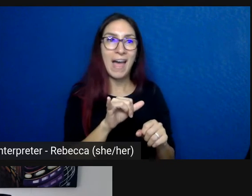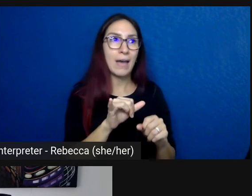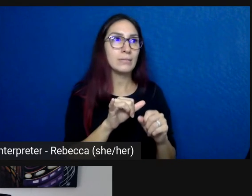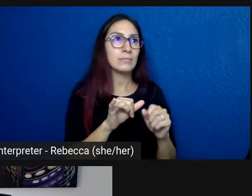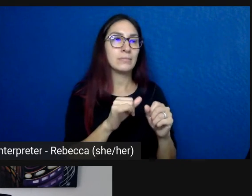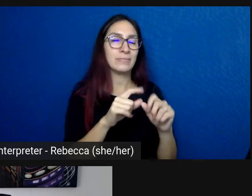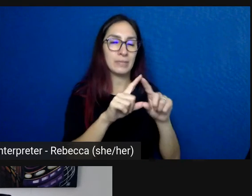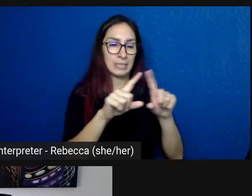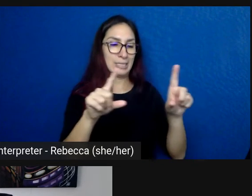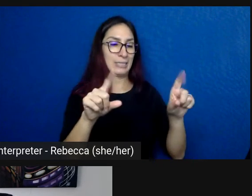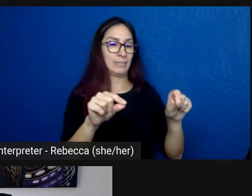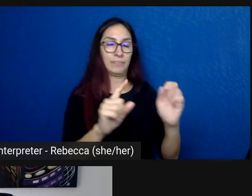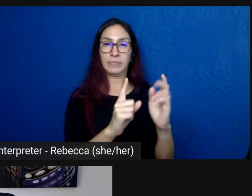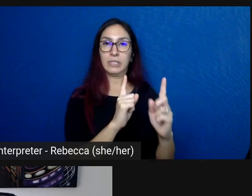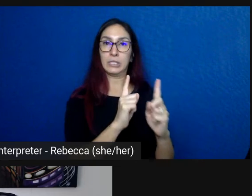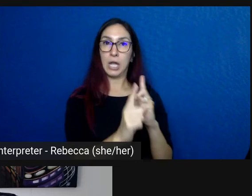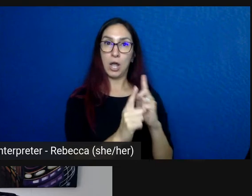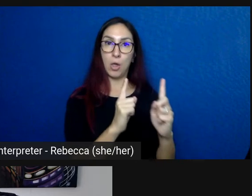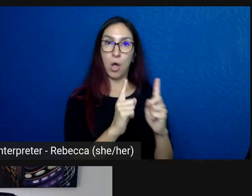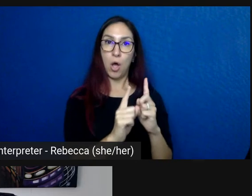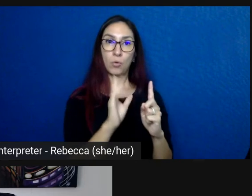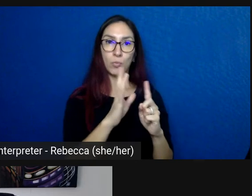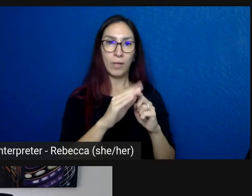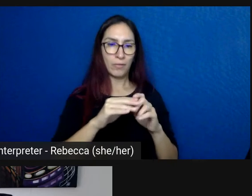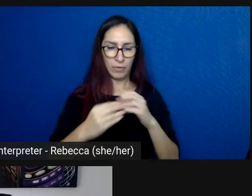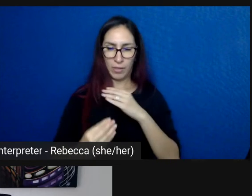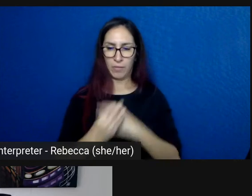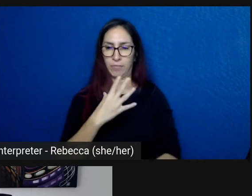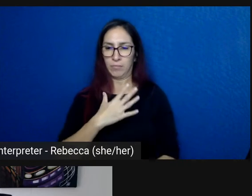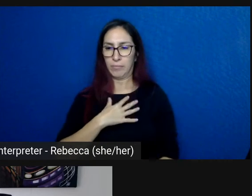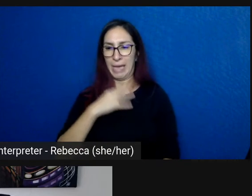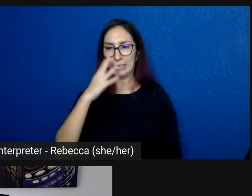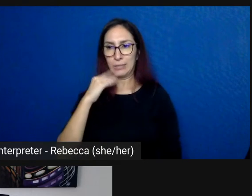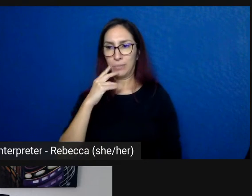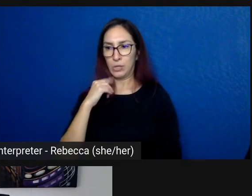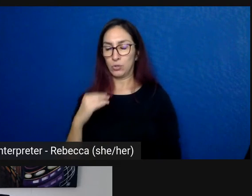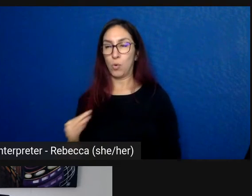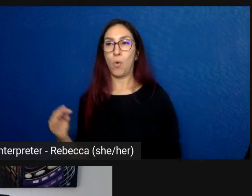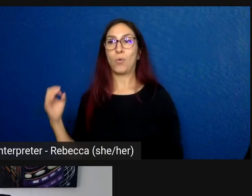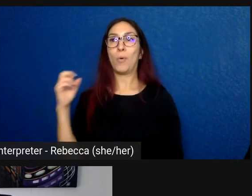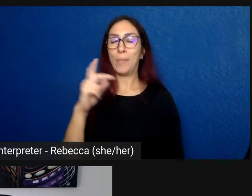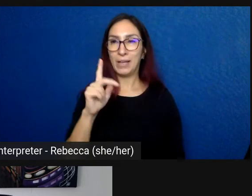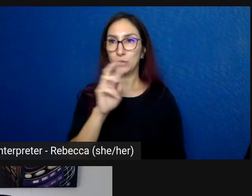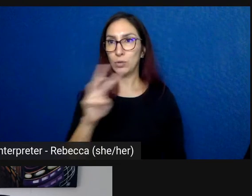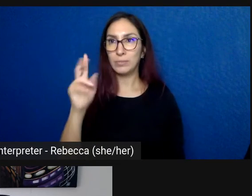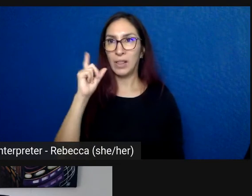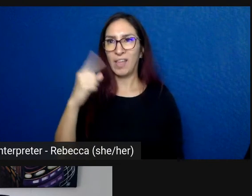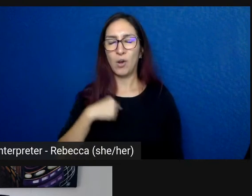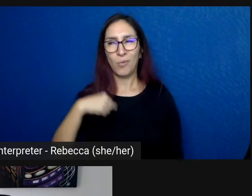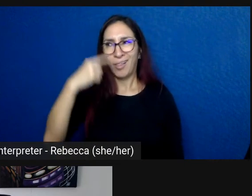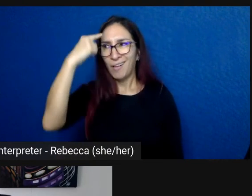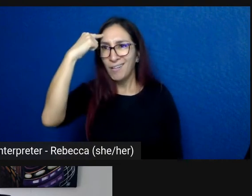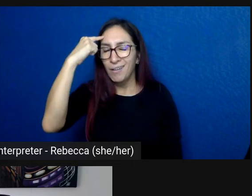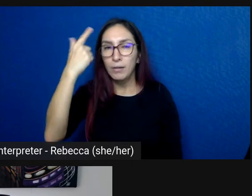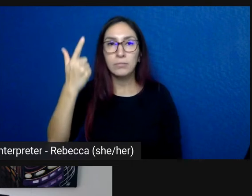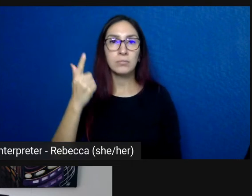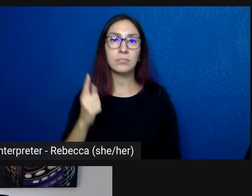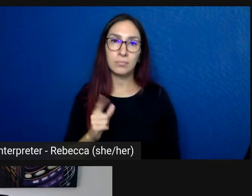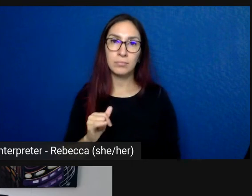to affect your experience coming back to the website, I'm thinking. That's a really good question.